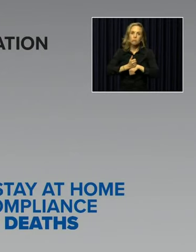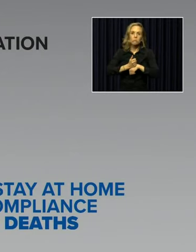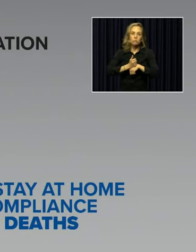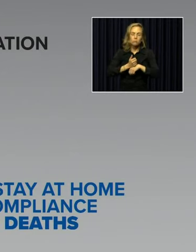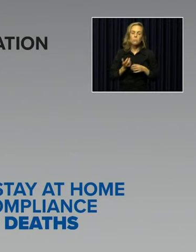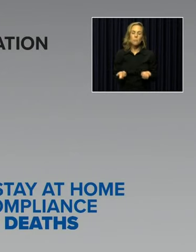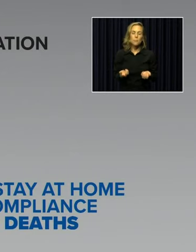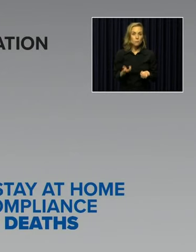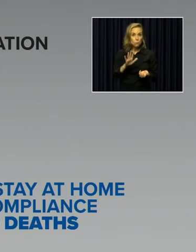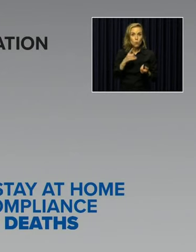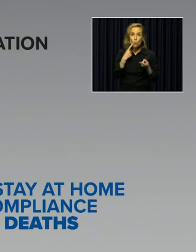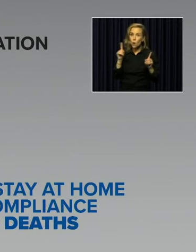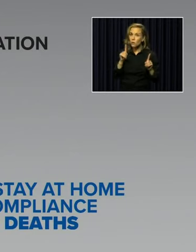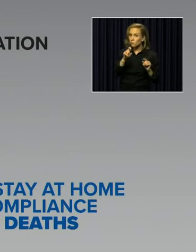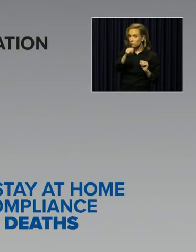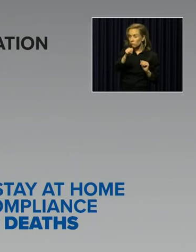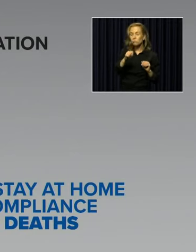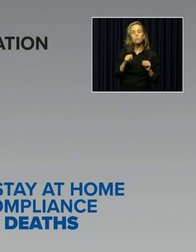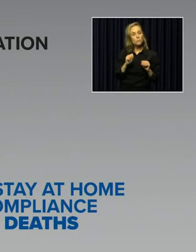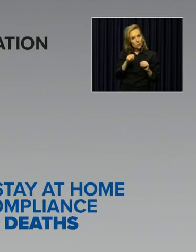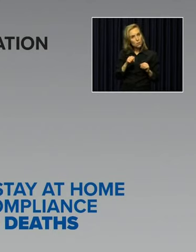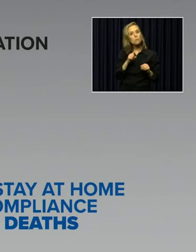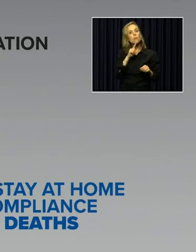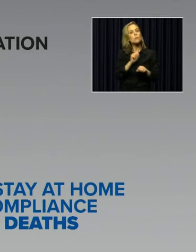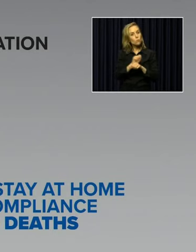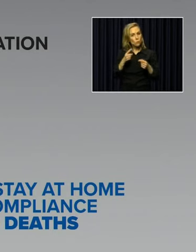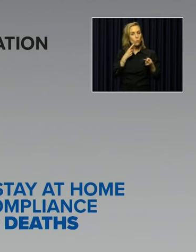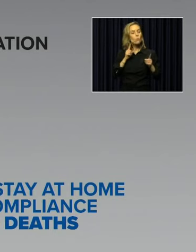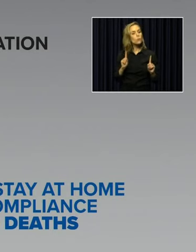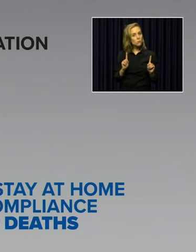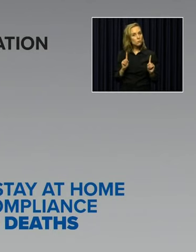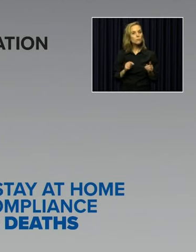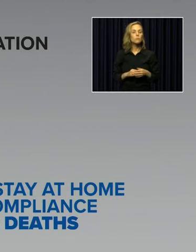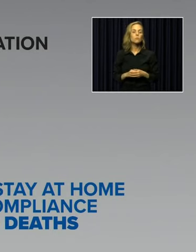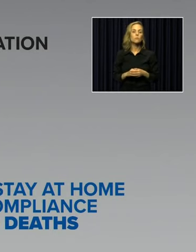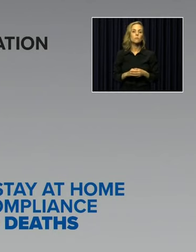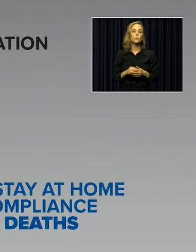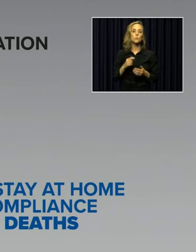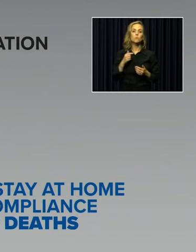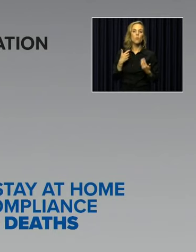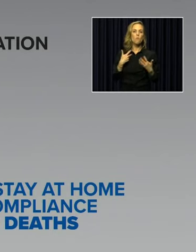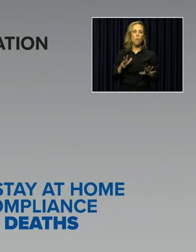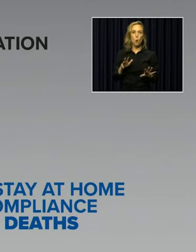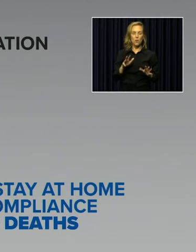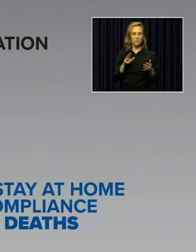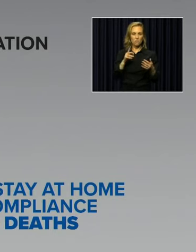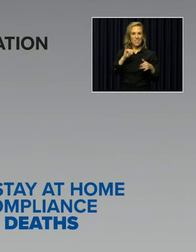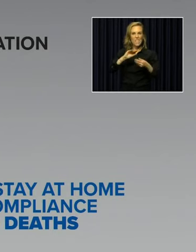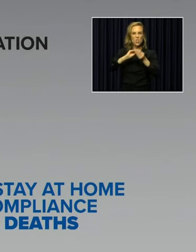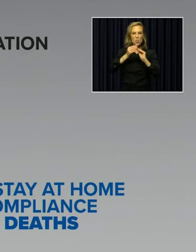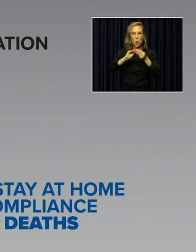KNOW THAT IF WE STICK WITH THIS, IF WE FOLLOW THE RULES AND